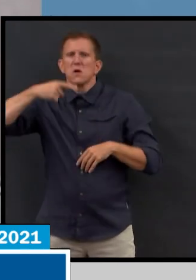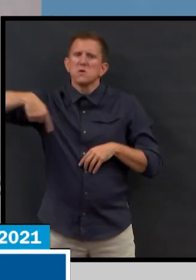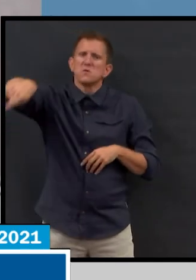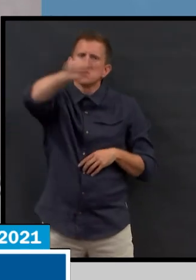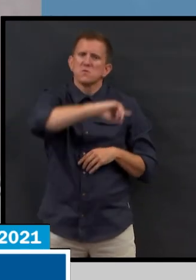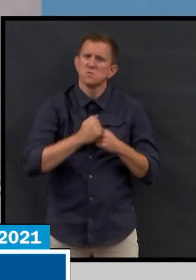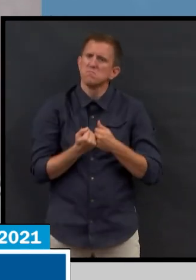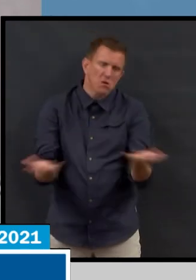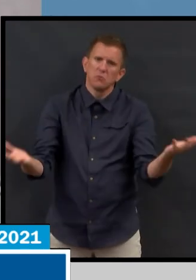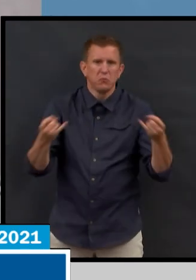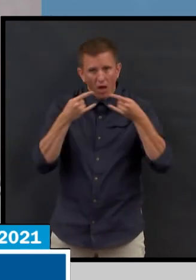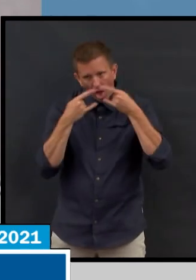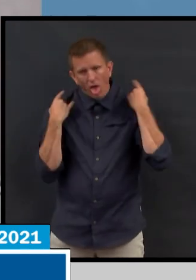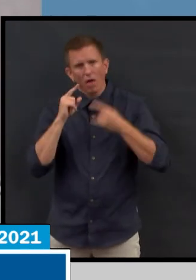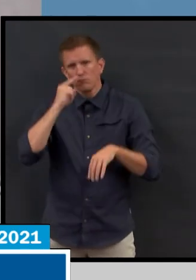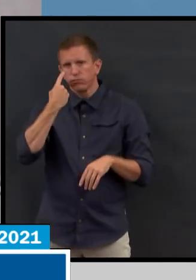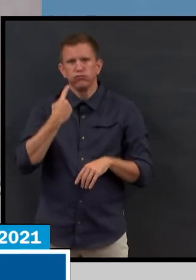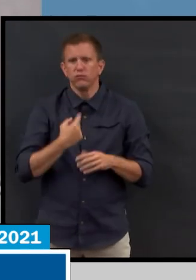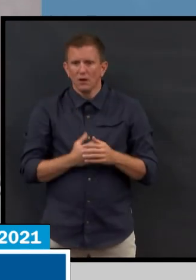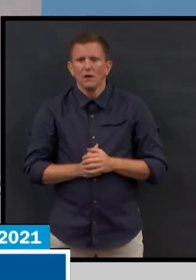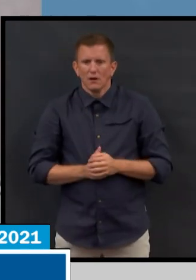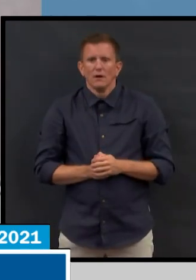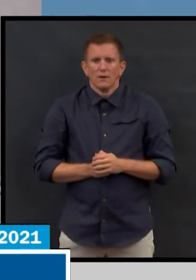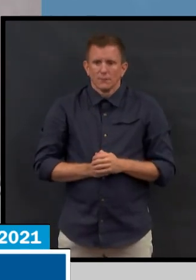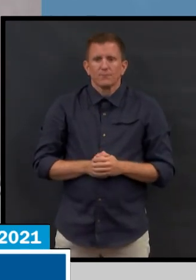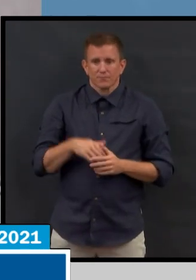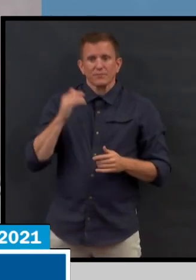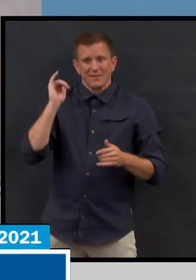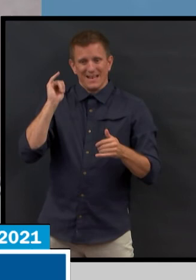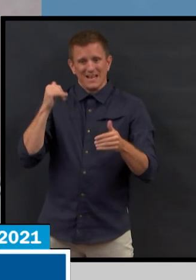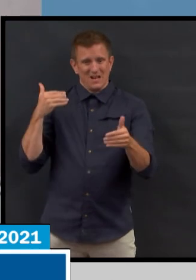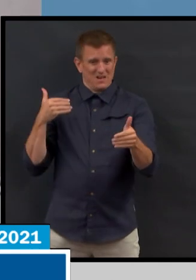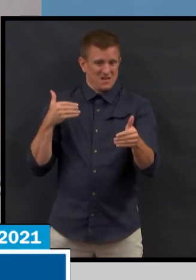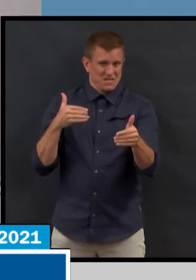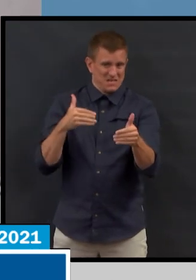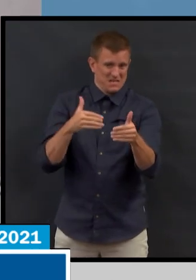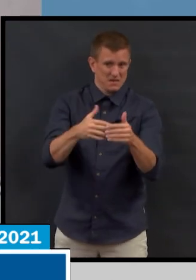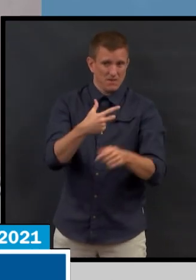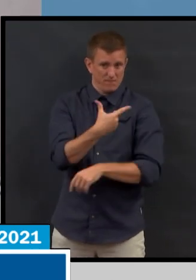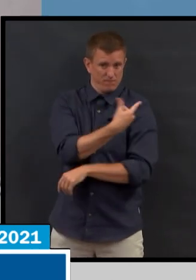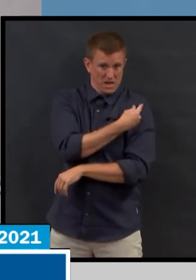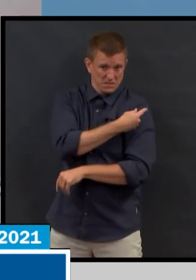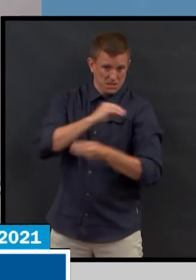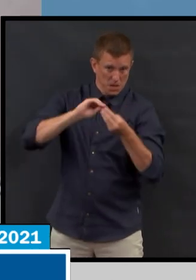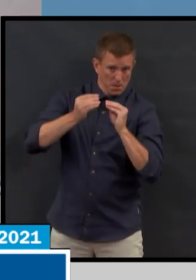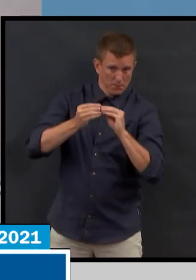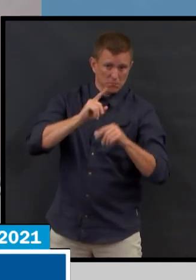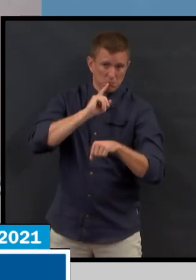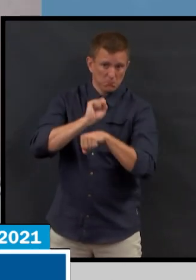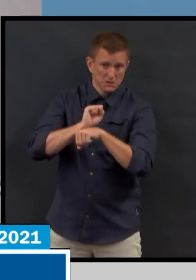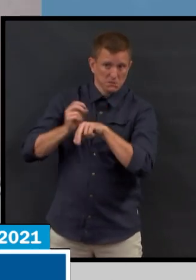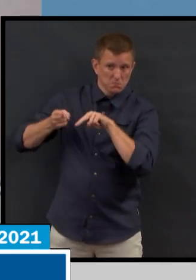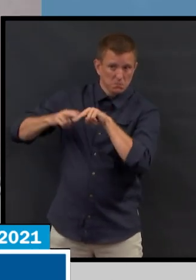you know if we if we get enough people vaccinated uh we we we can let go of uh those types of tools